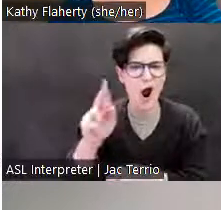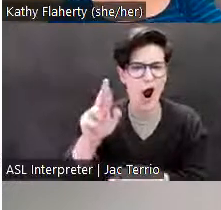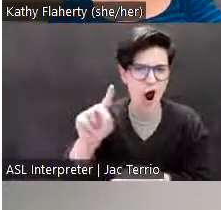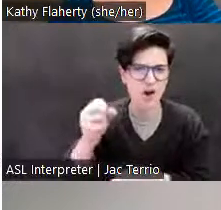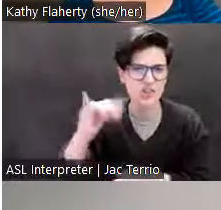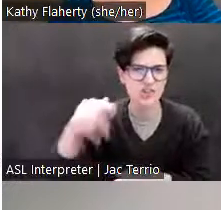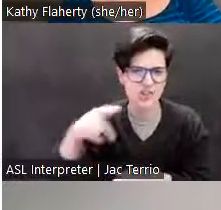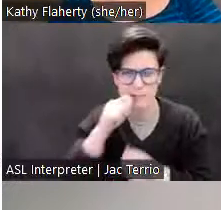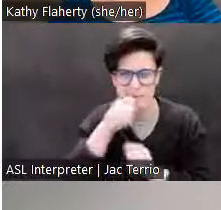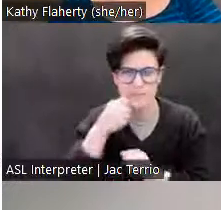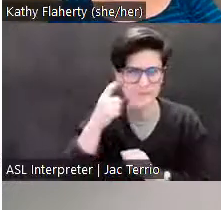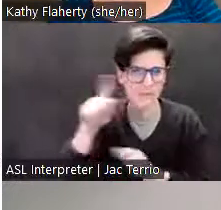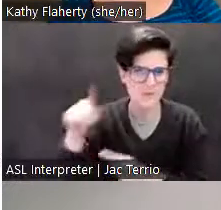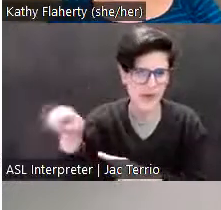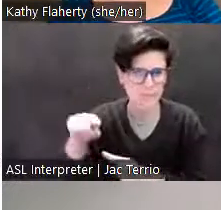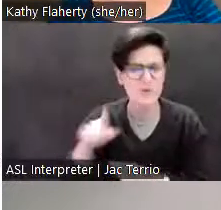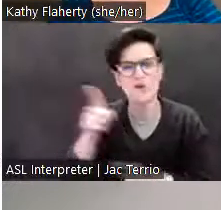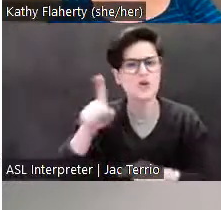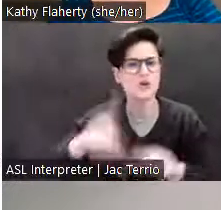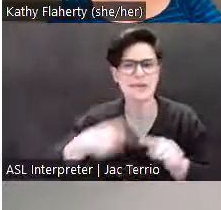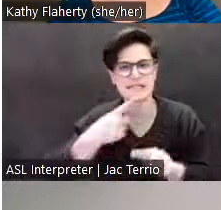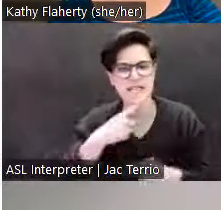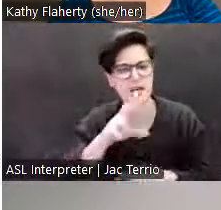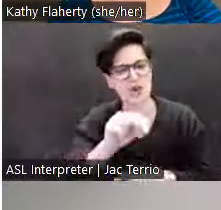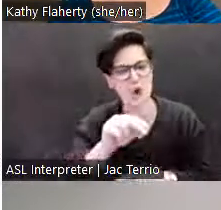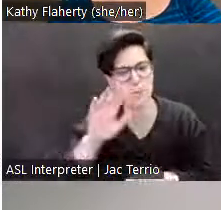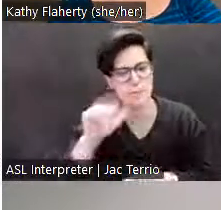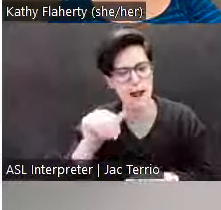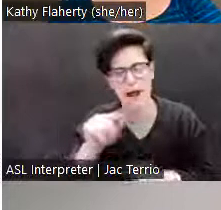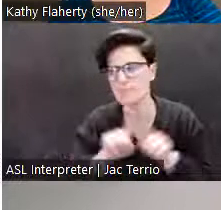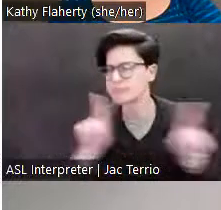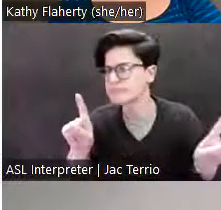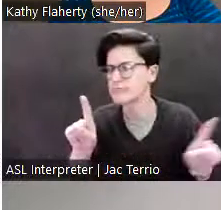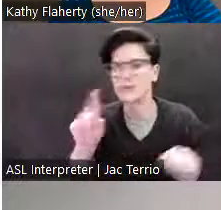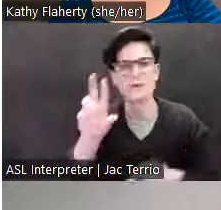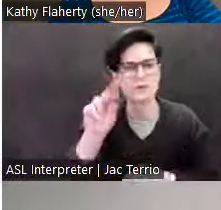15:28:22 They have to do something which we call going through the interactive process